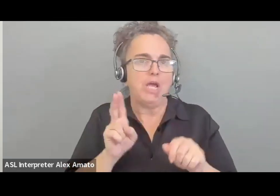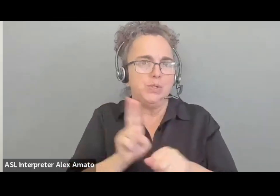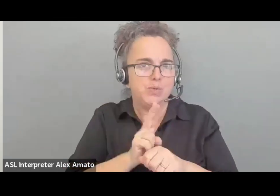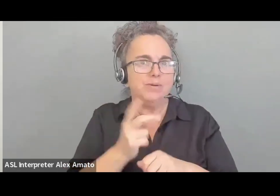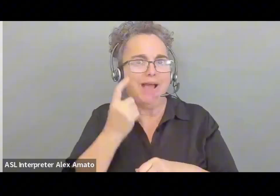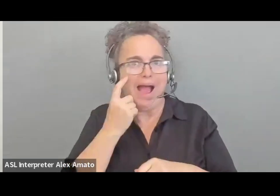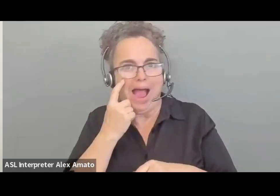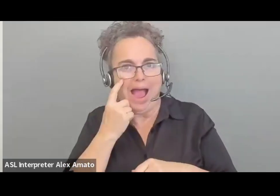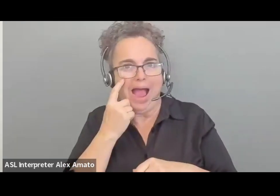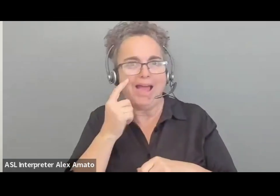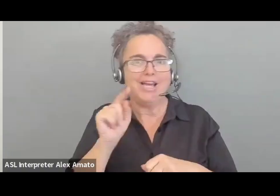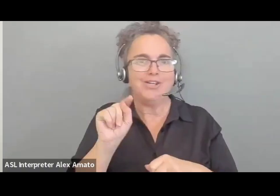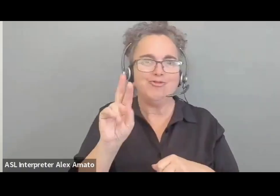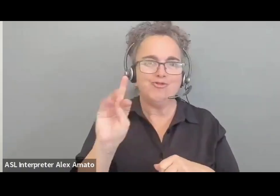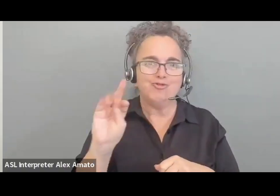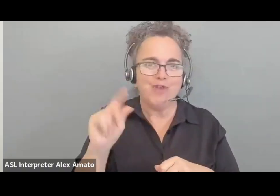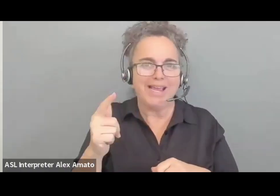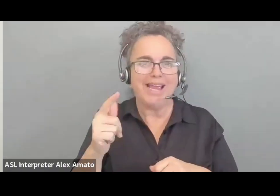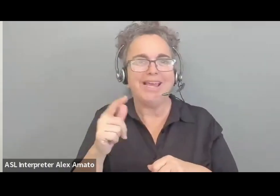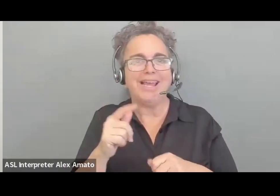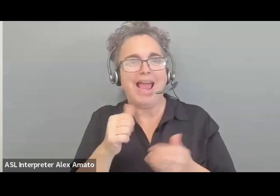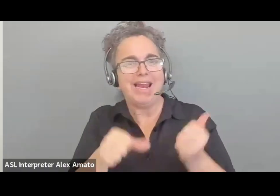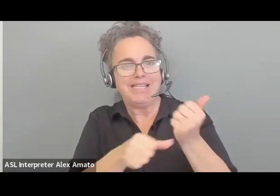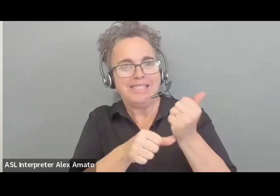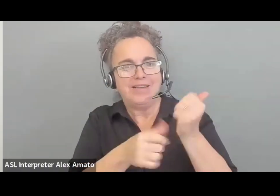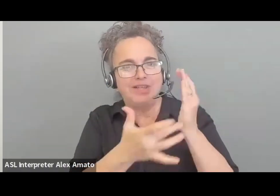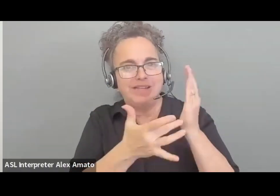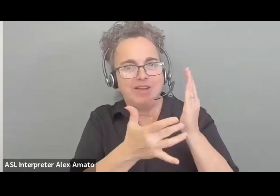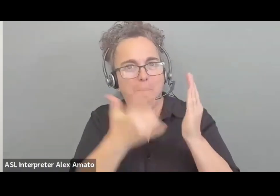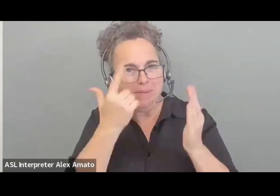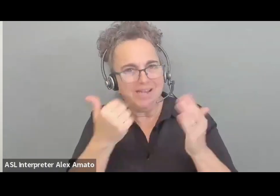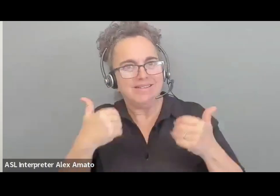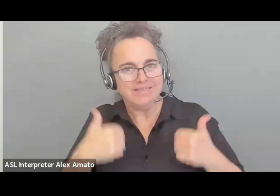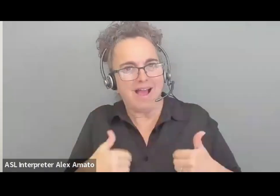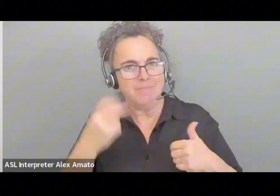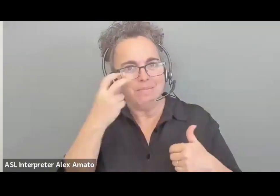and assistive device as I'm playing because I'm blind and low vision,